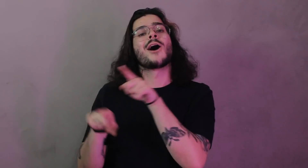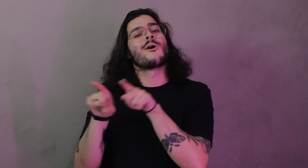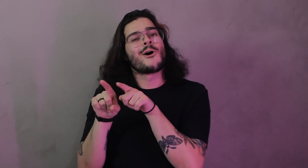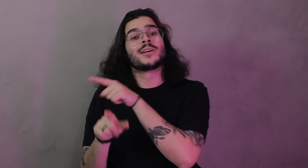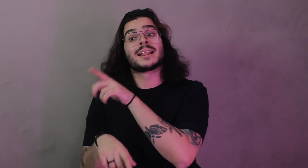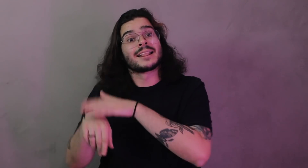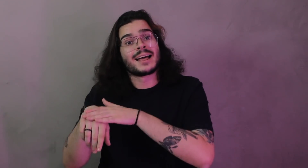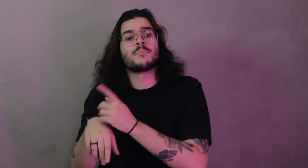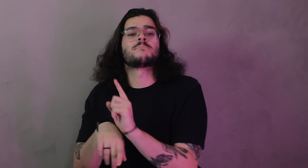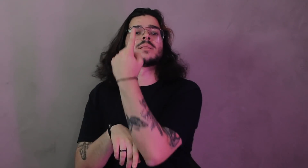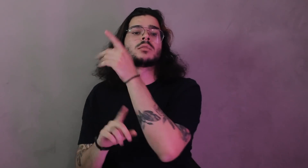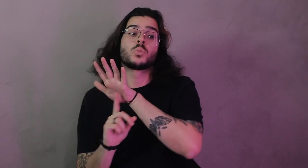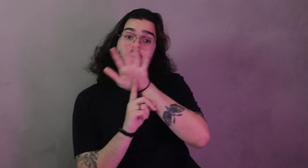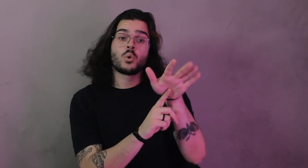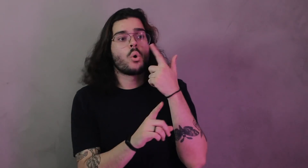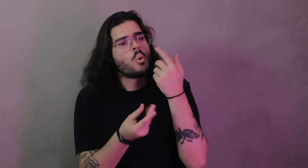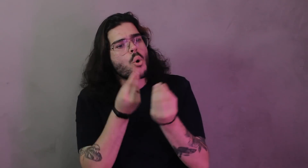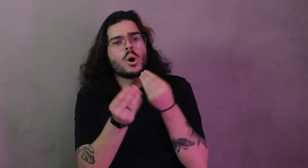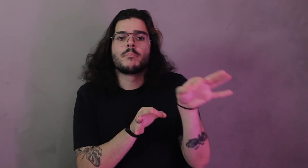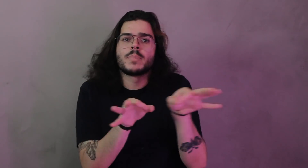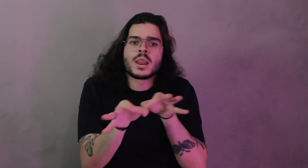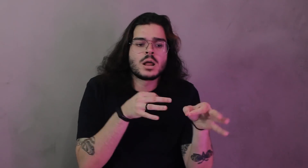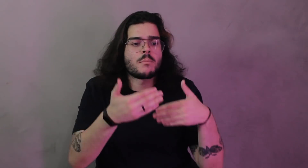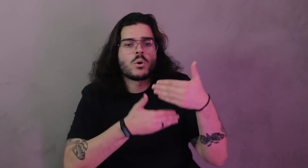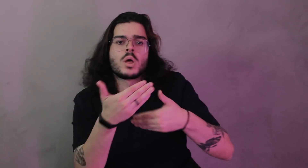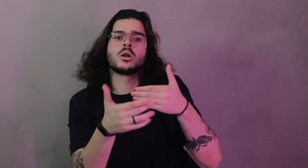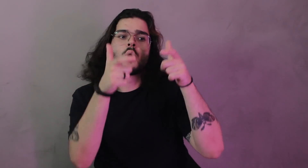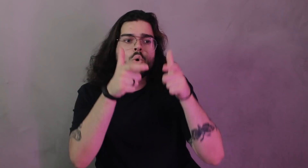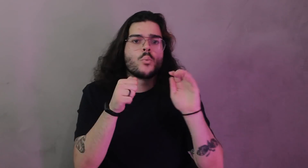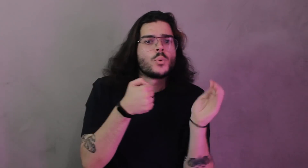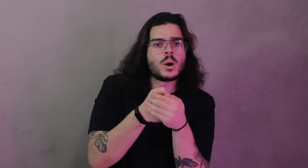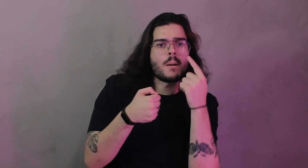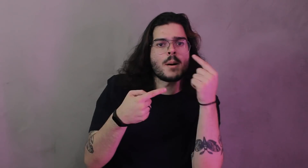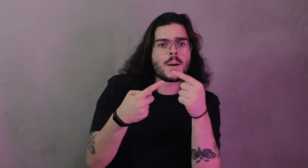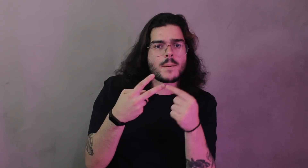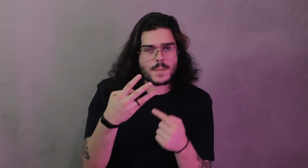and who presented the plan for the hideout.